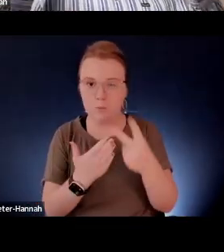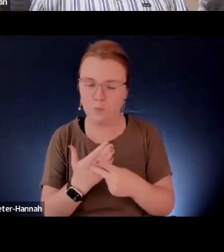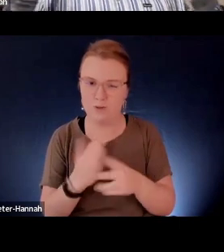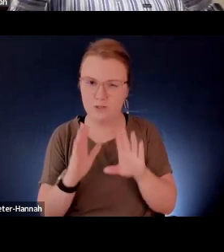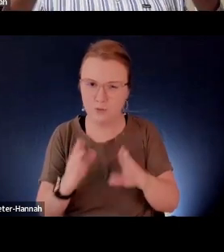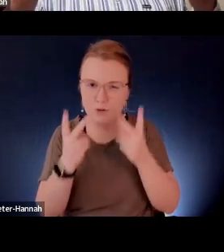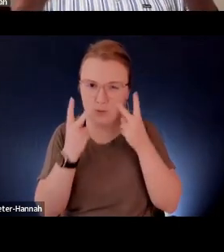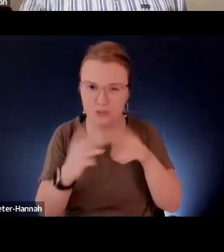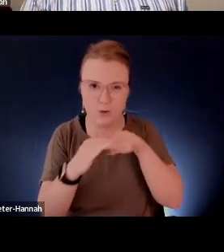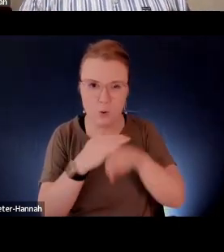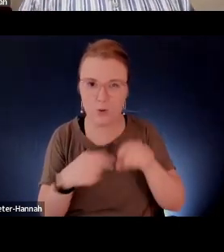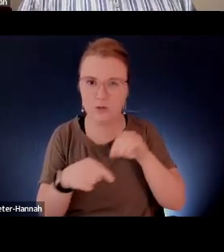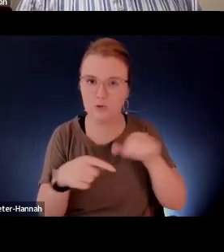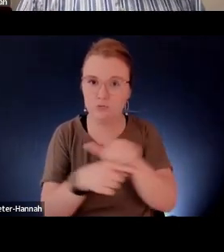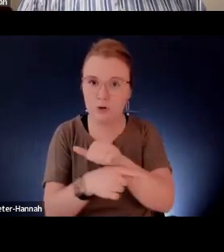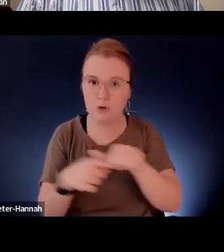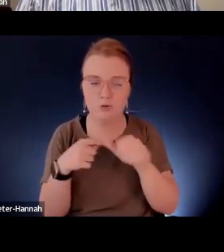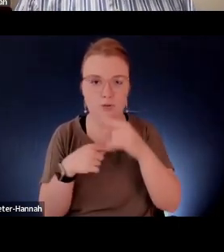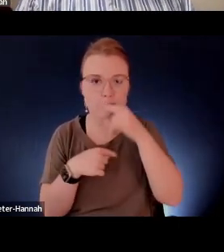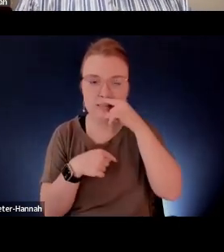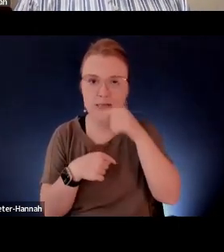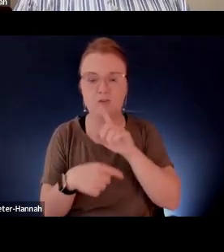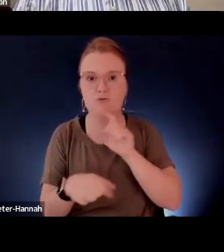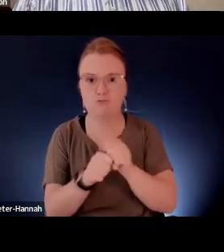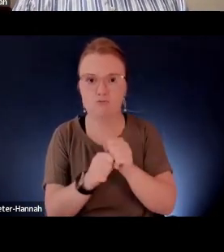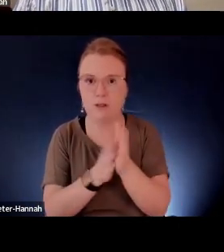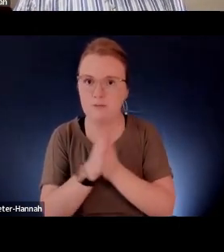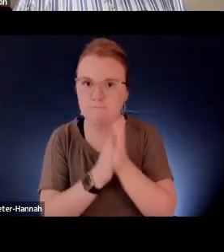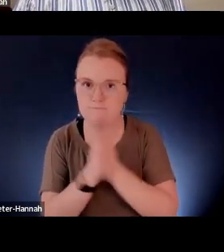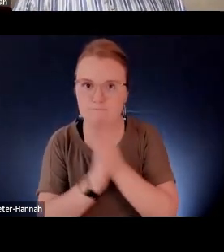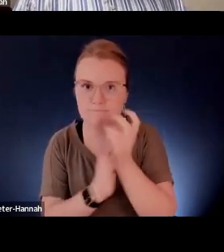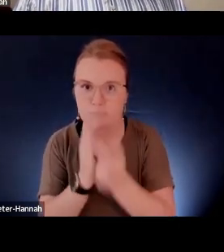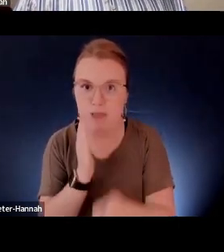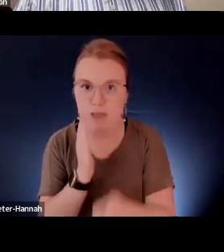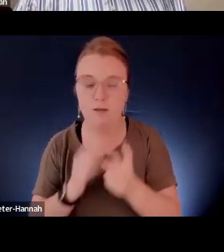The kids are just in it and the great thing is, is they'll play a tune